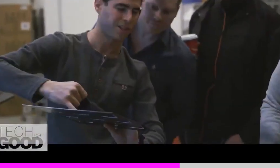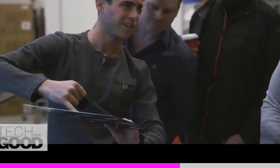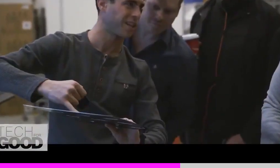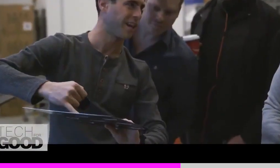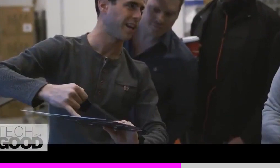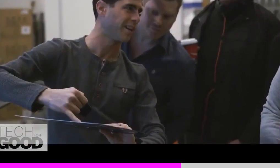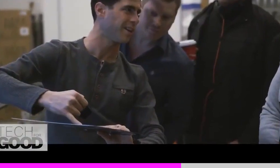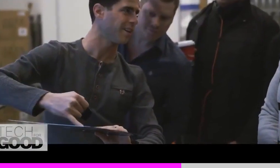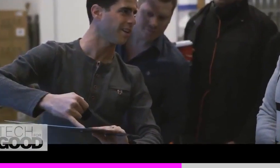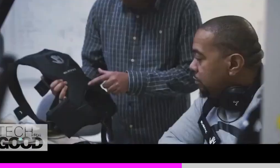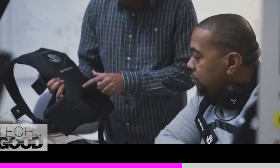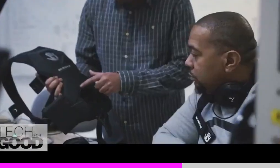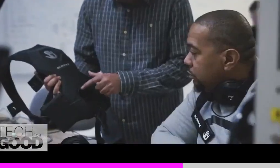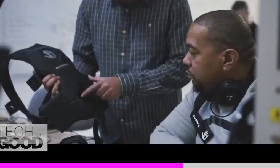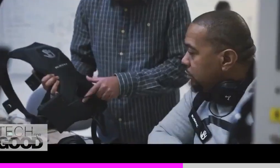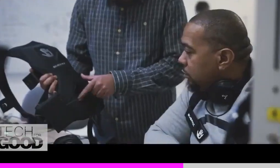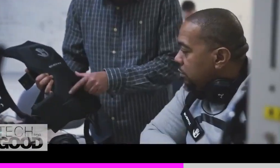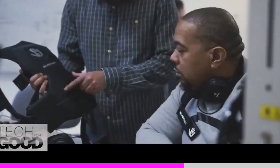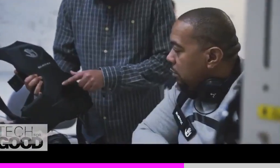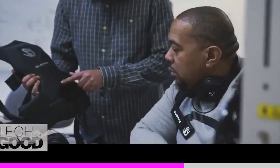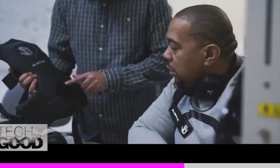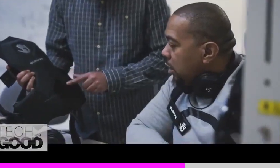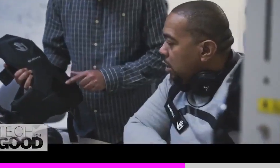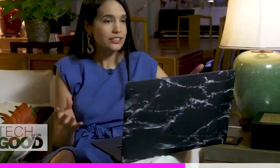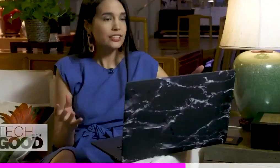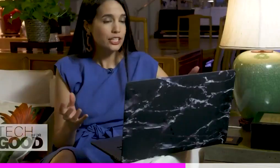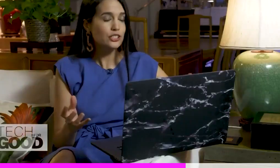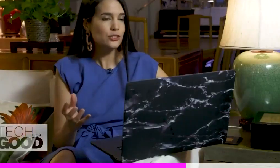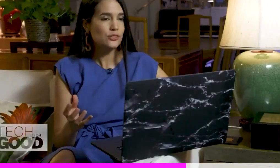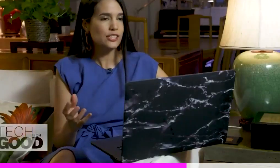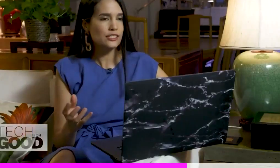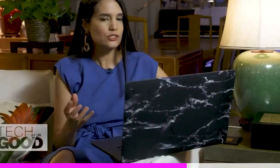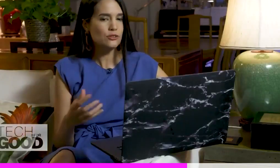and that's what I want to be a part of.” Everyone can use this.